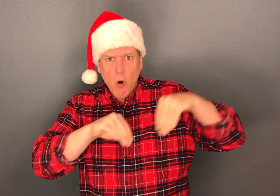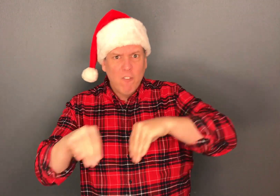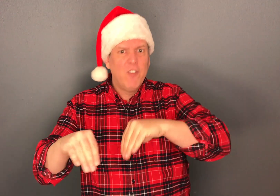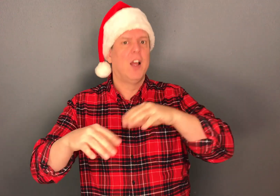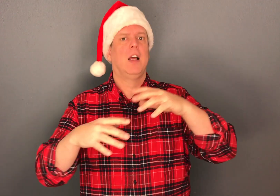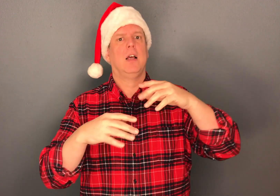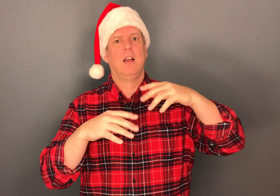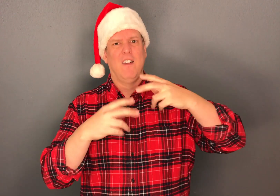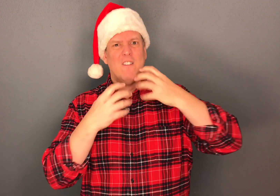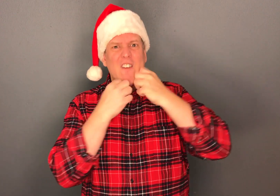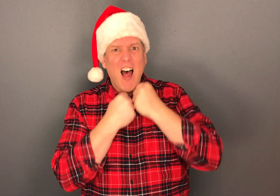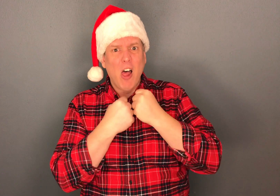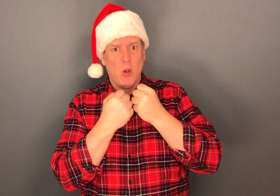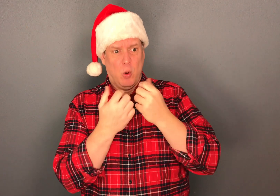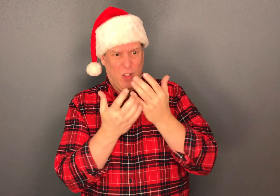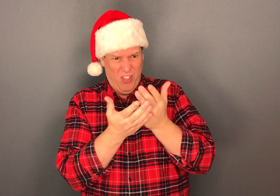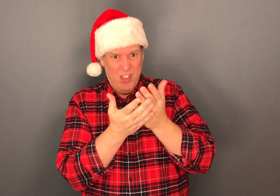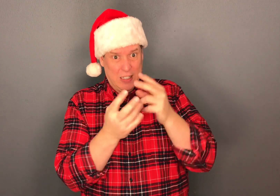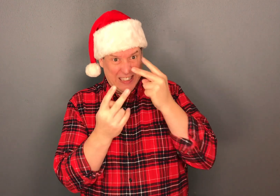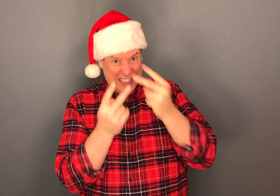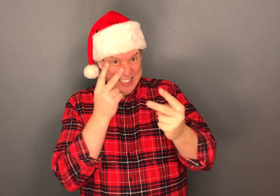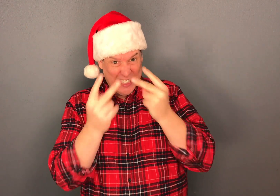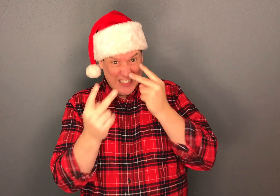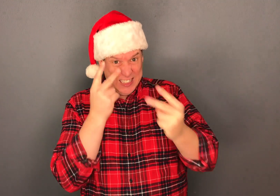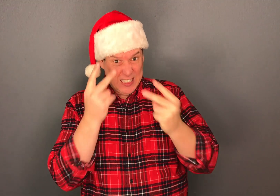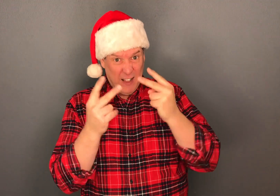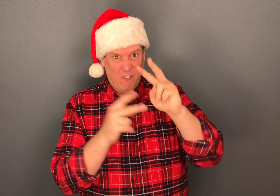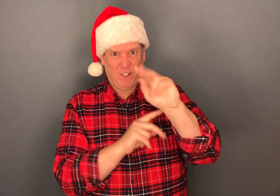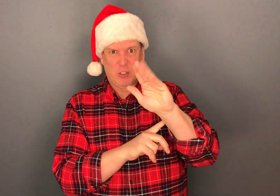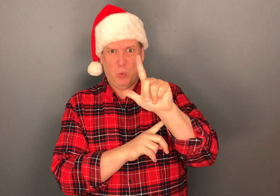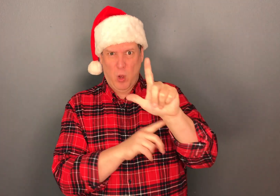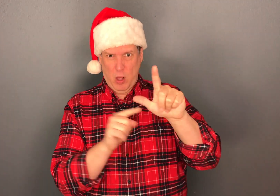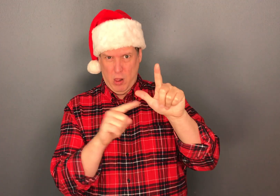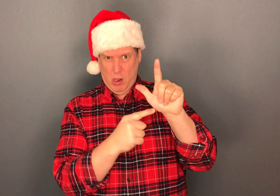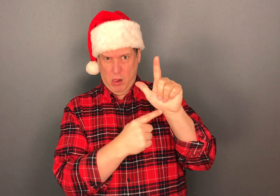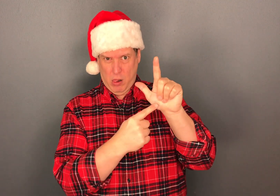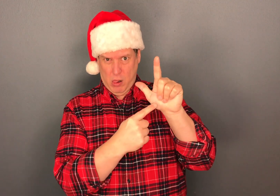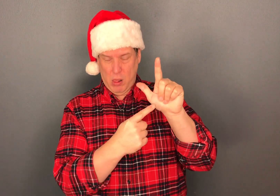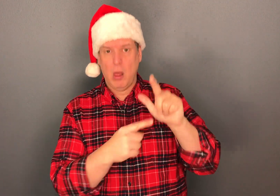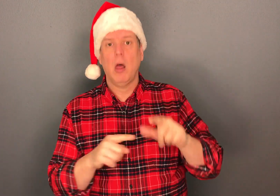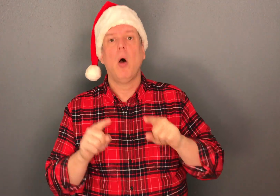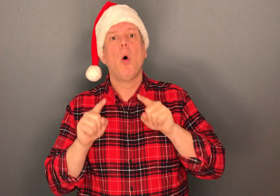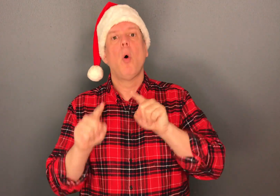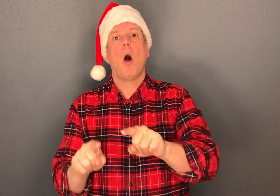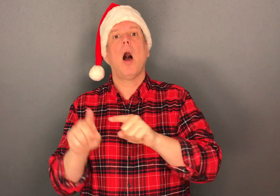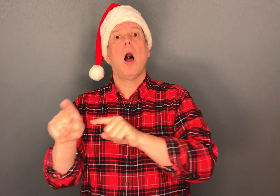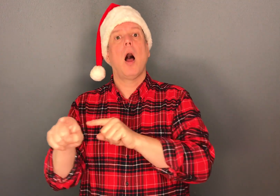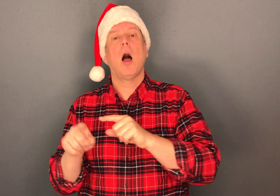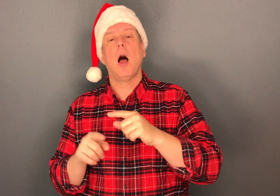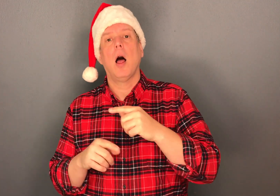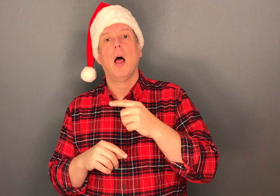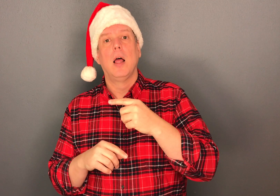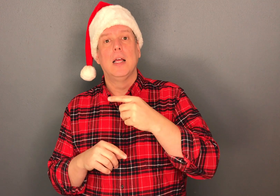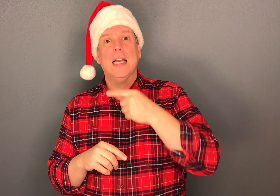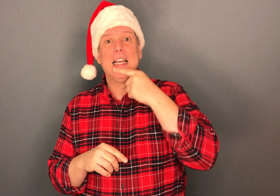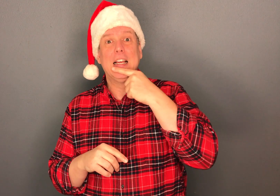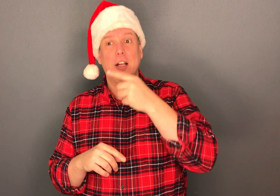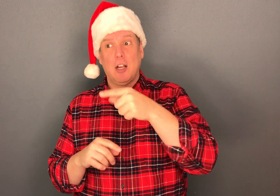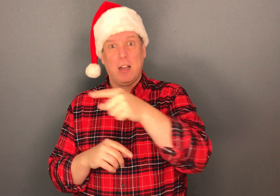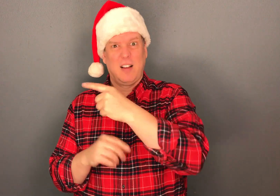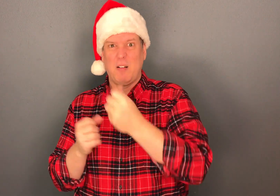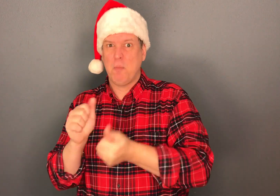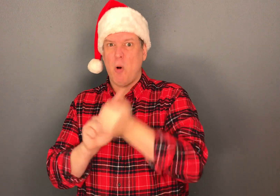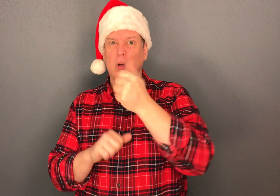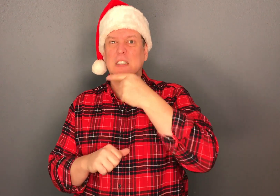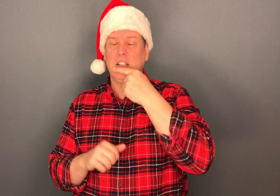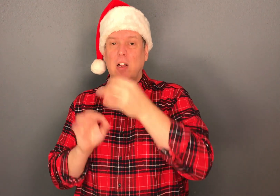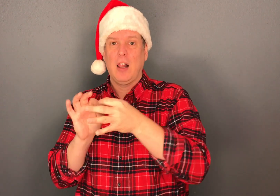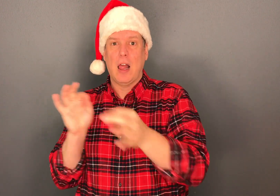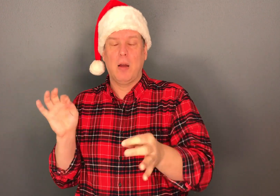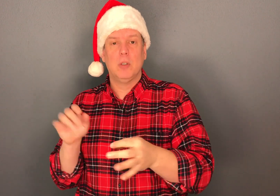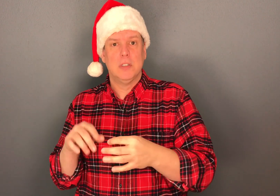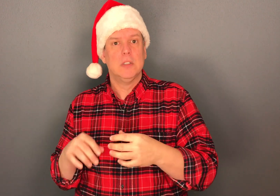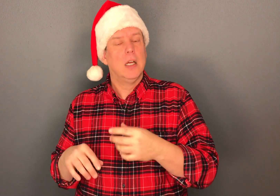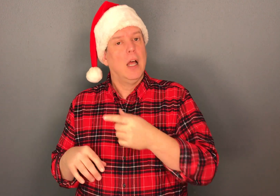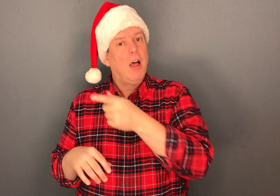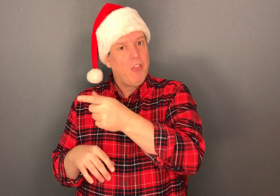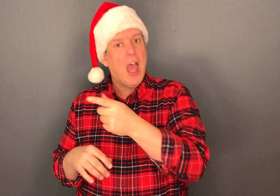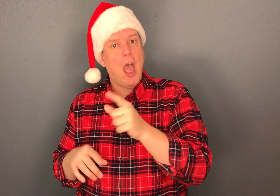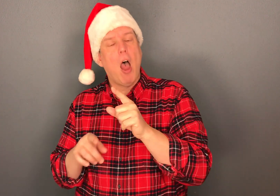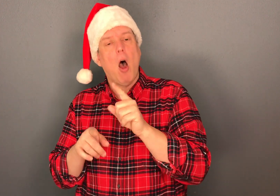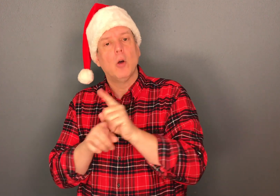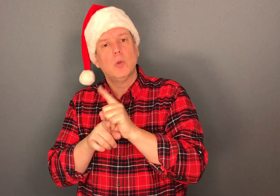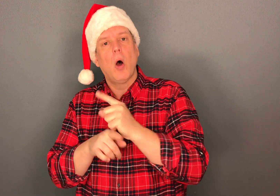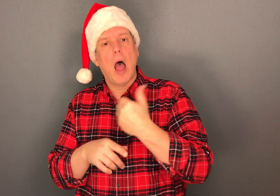use ASL promote visual things and seeing things while most hearing languages